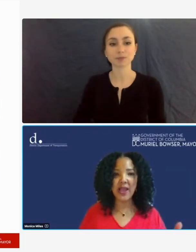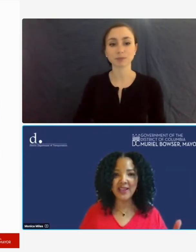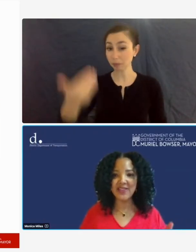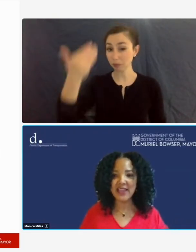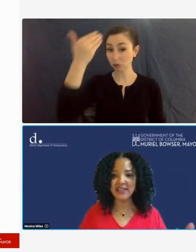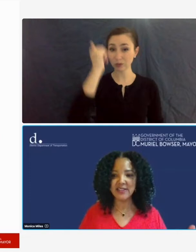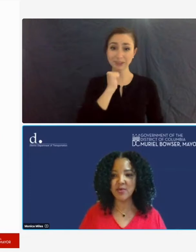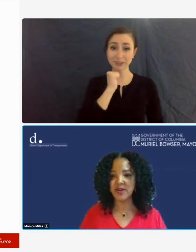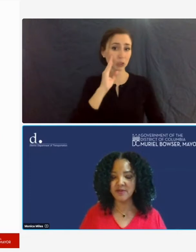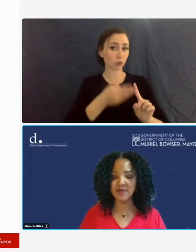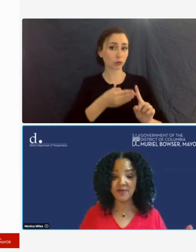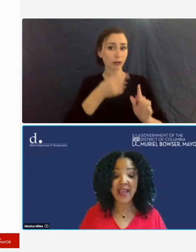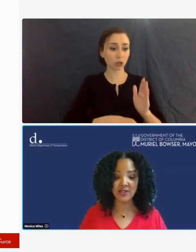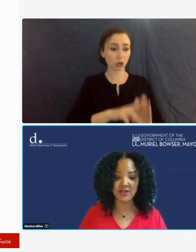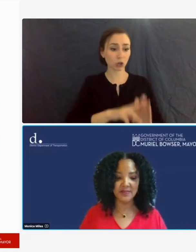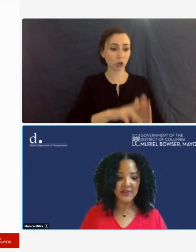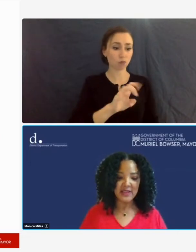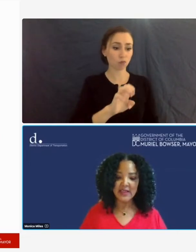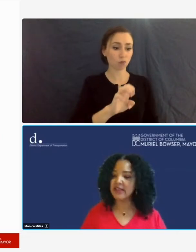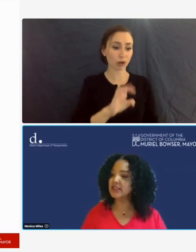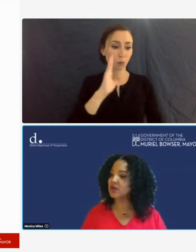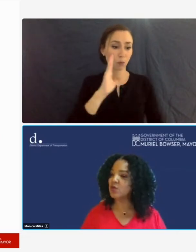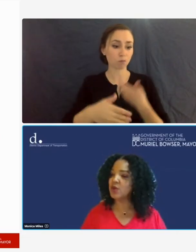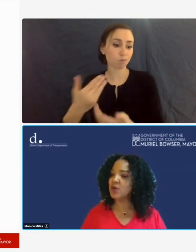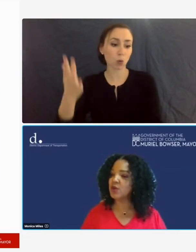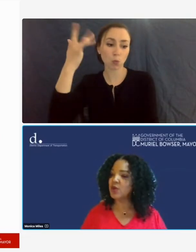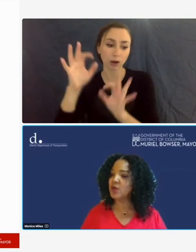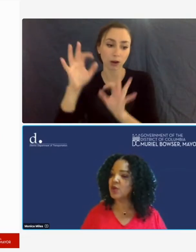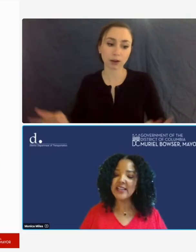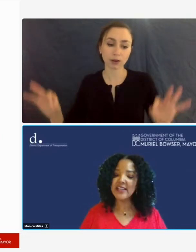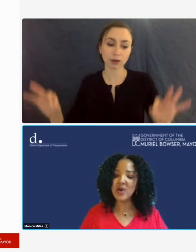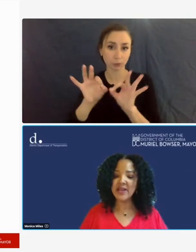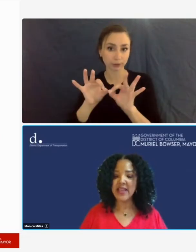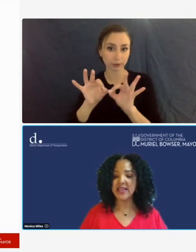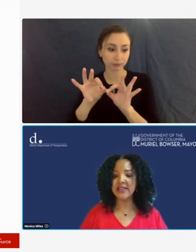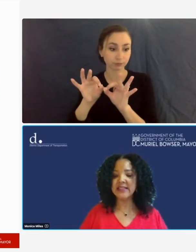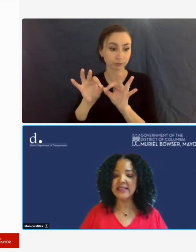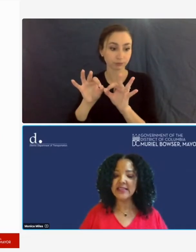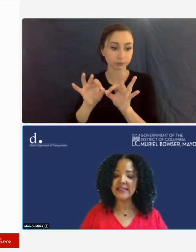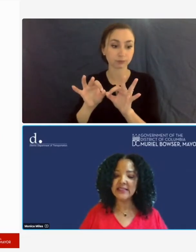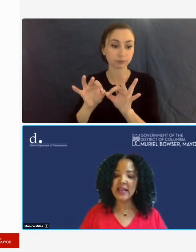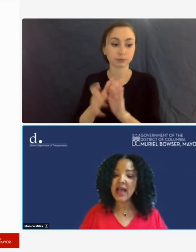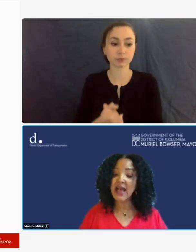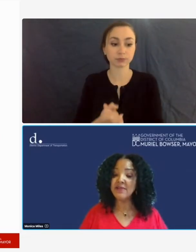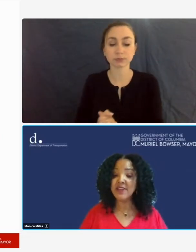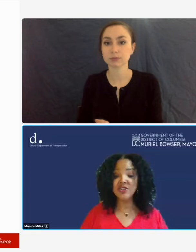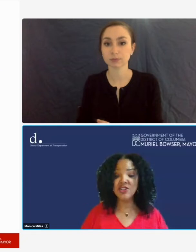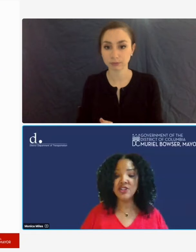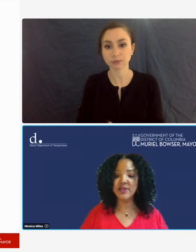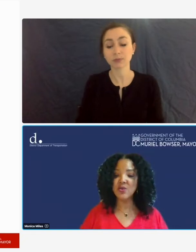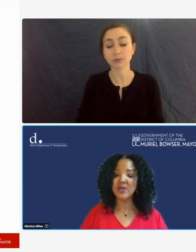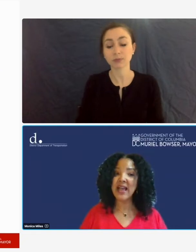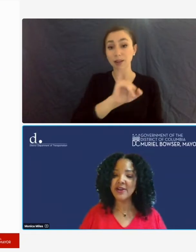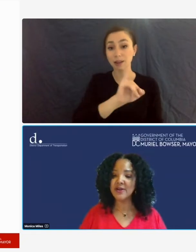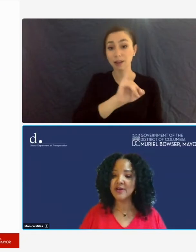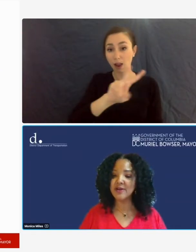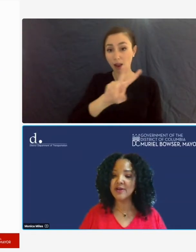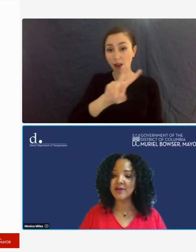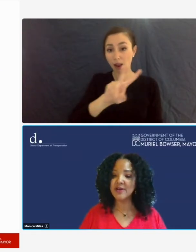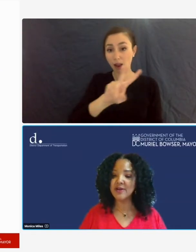that is an important factor okay so for example 1a it says iv engineering was hired by the department